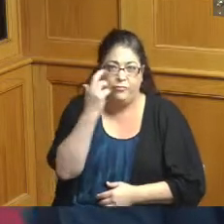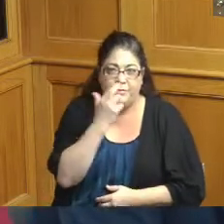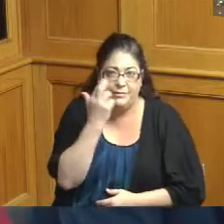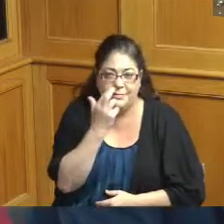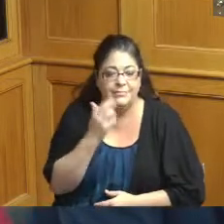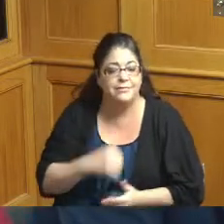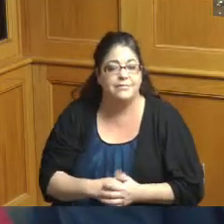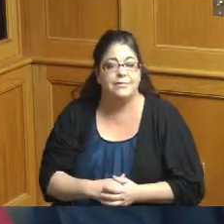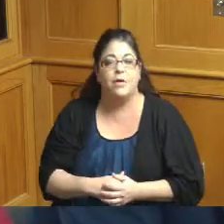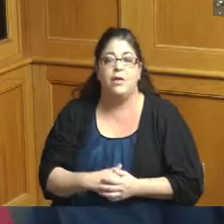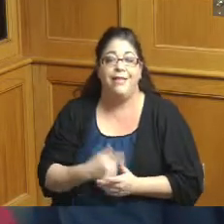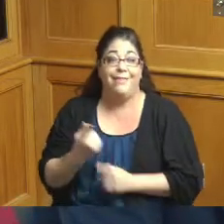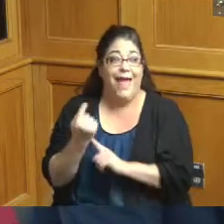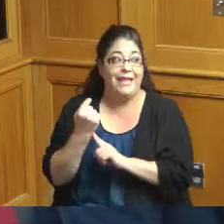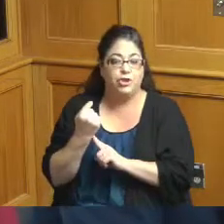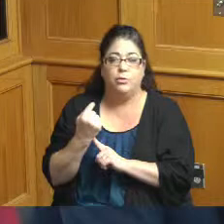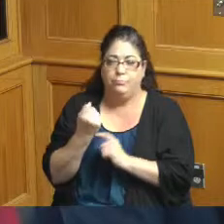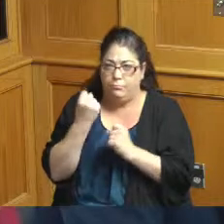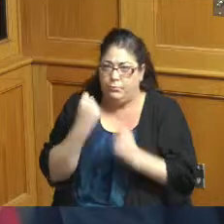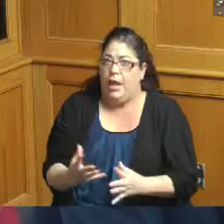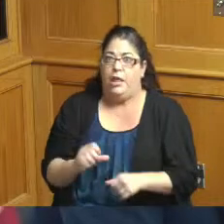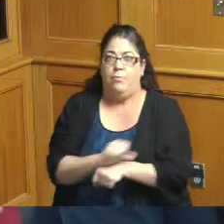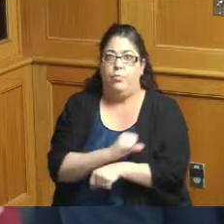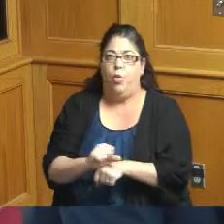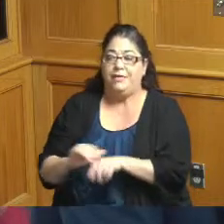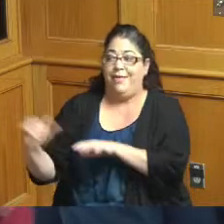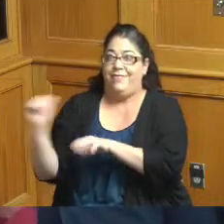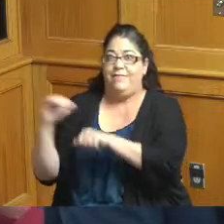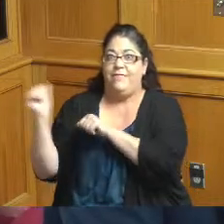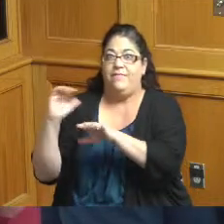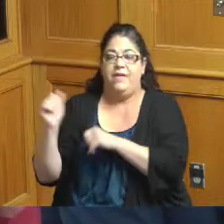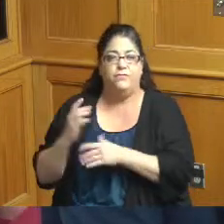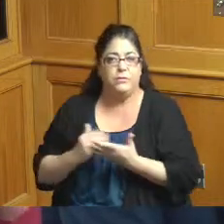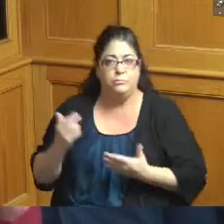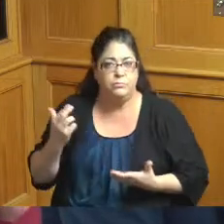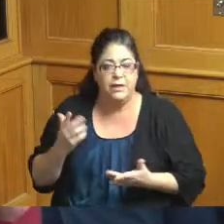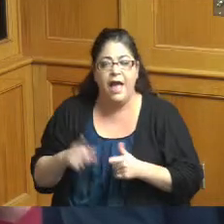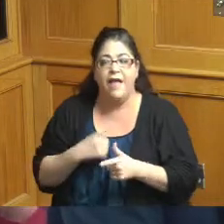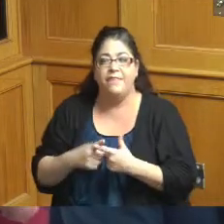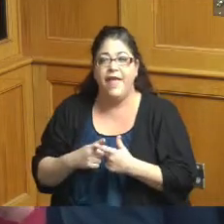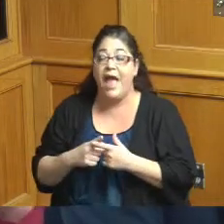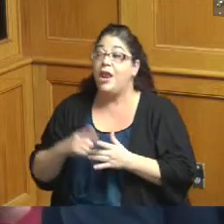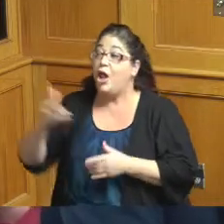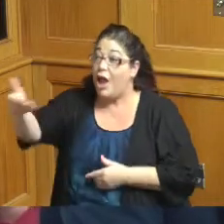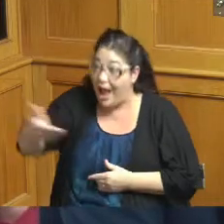number of employees last year and it takes a long time to train new employees and I think